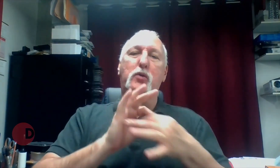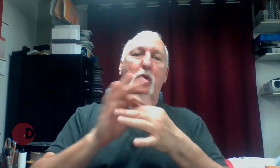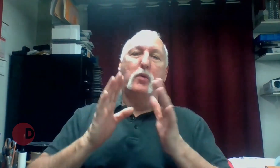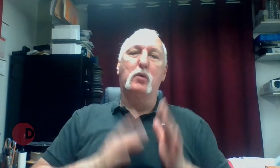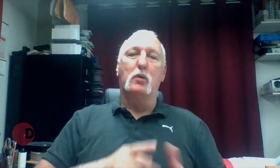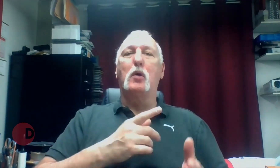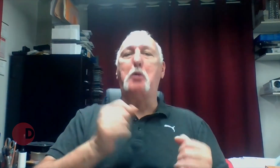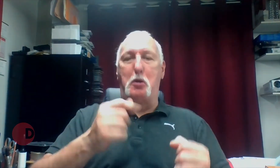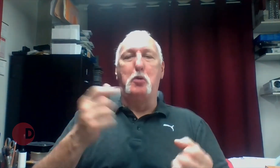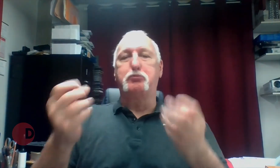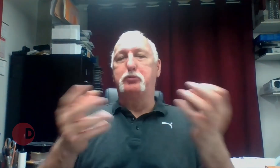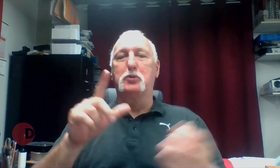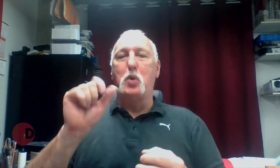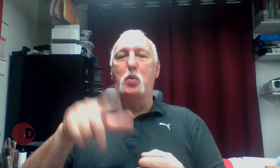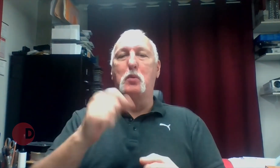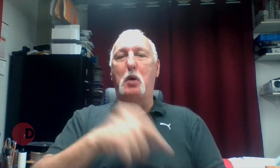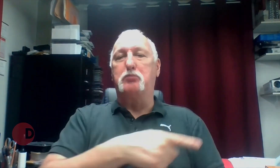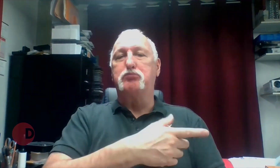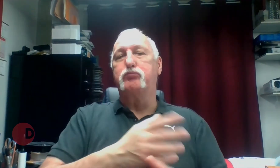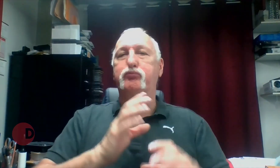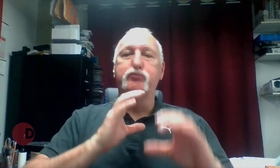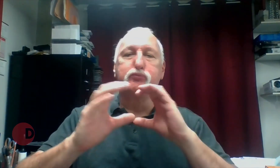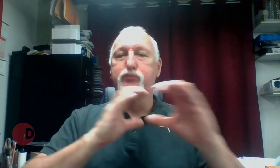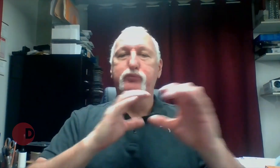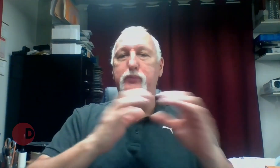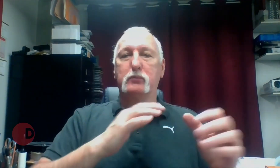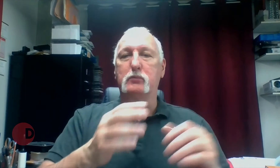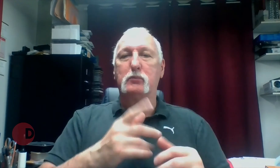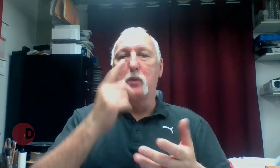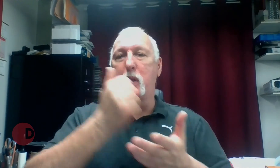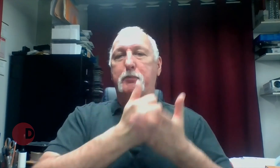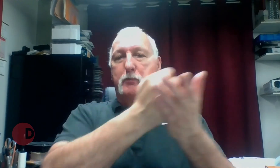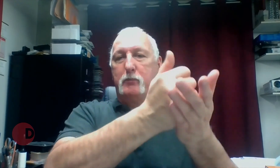the tenants see the coordinator and use LSQ to get help.